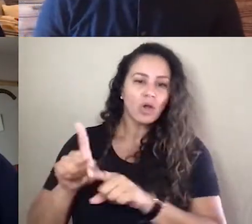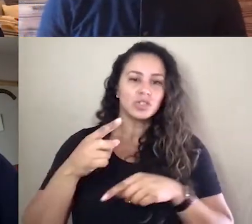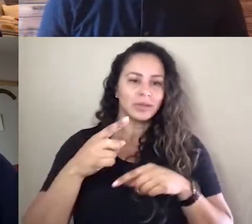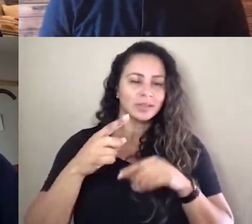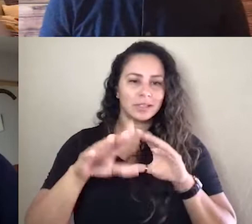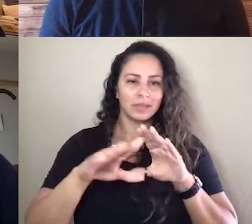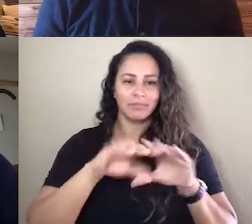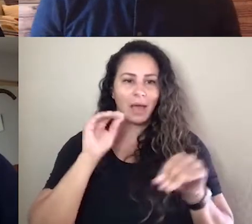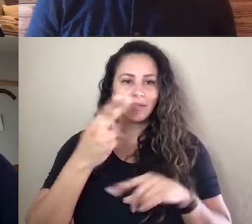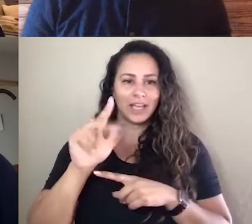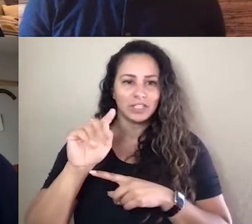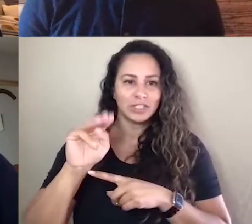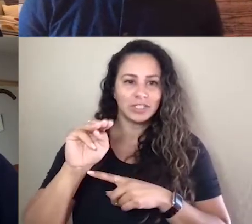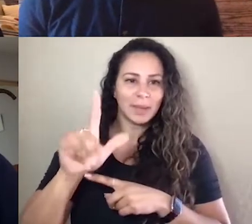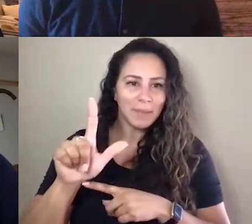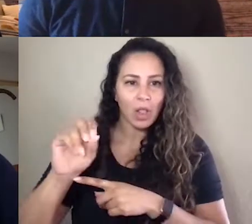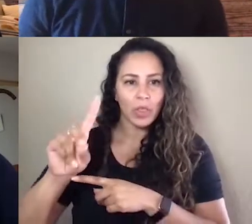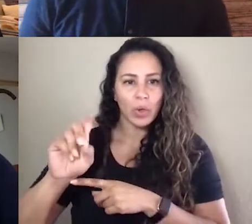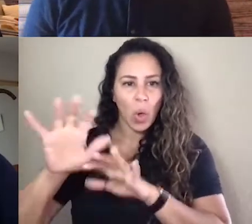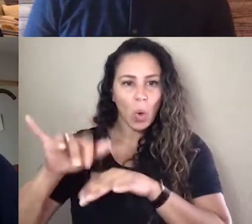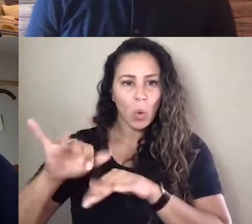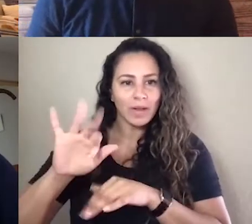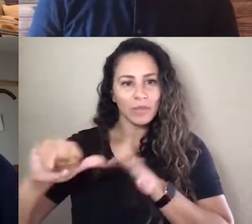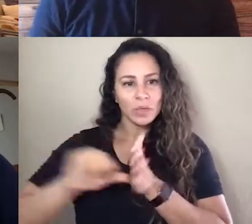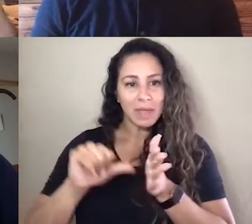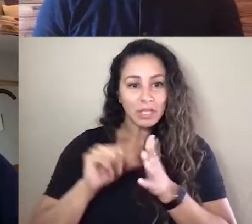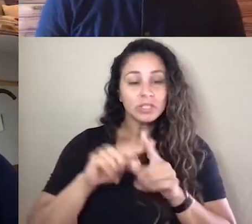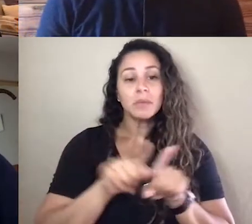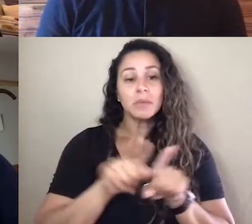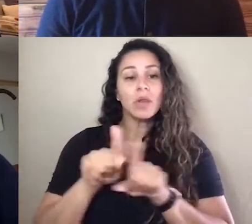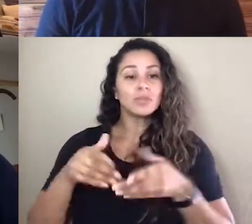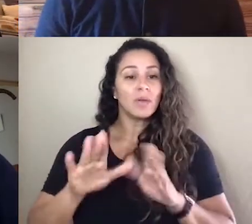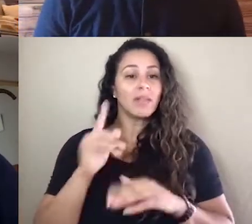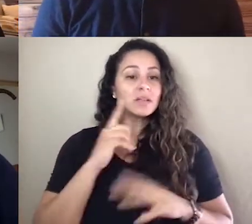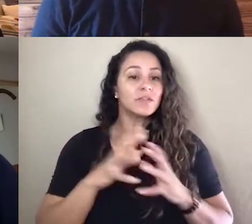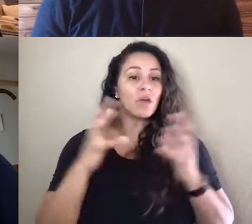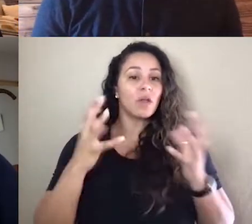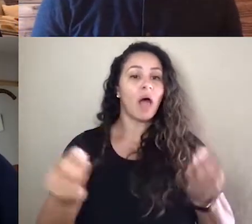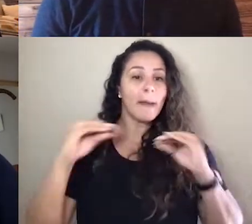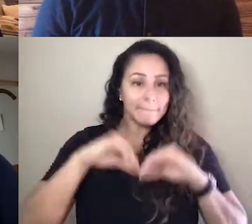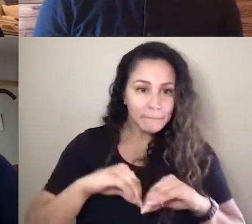DROP CAPABILITIES AND HTML CODE FOR THE PAGES AND ADDS